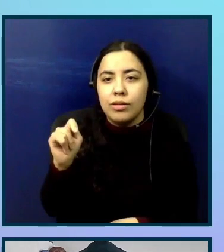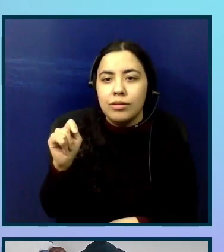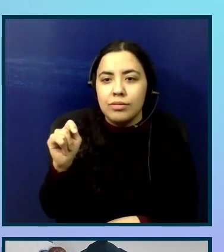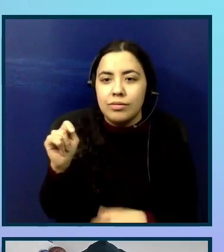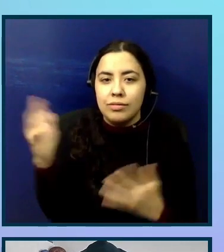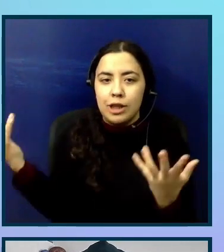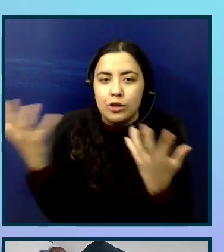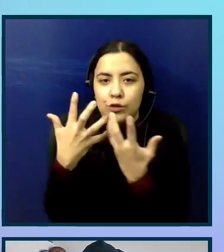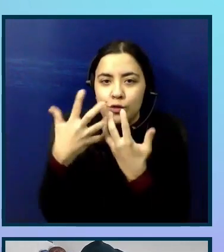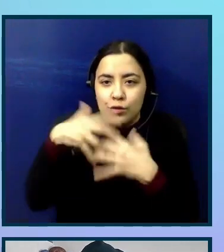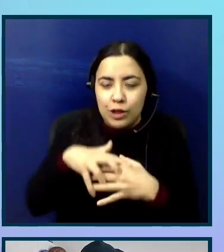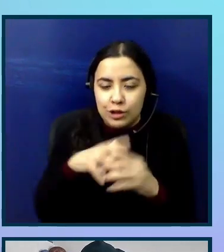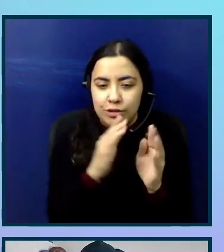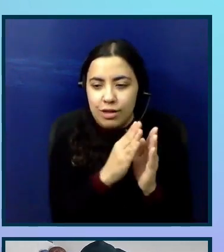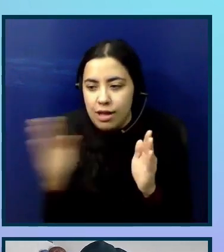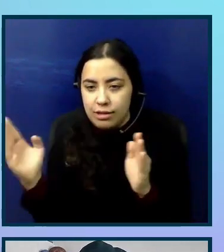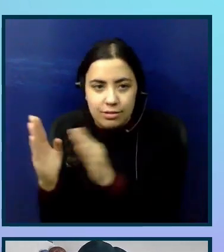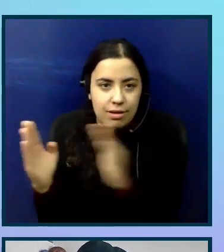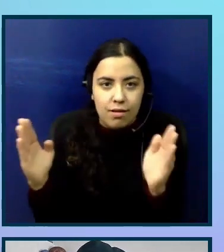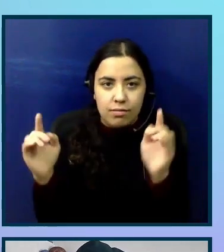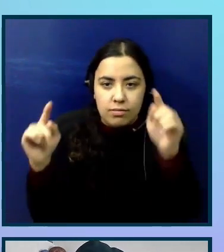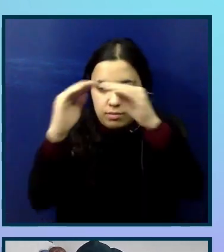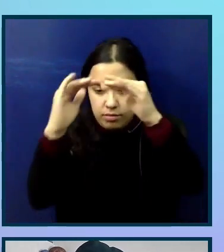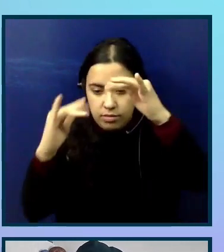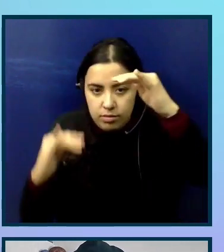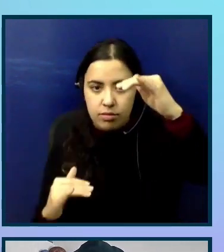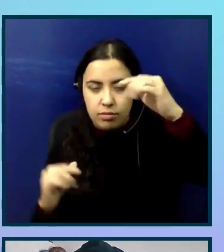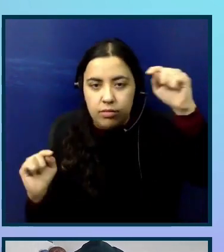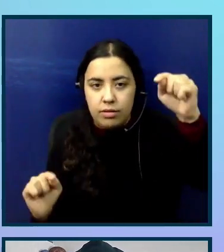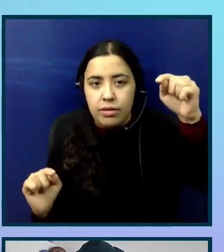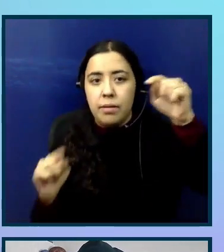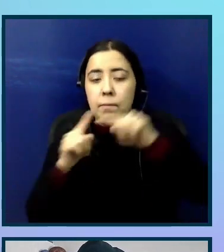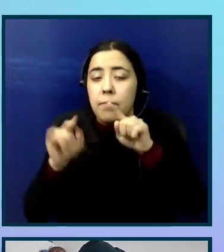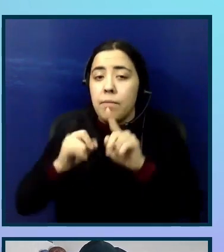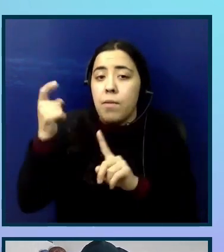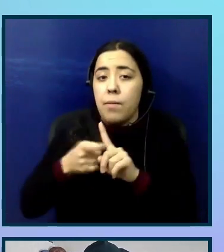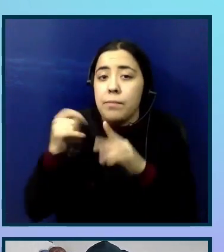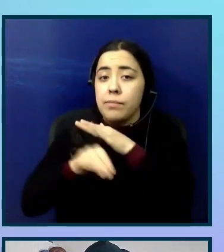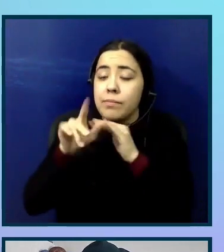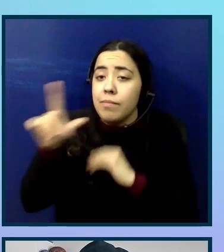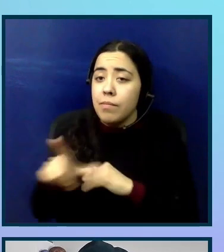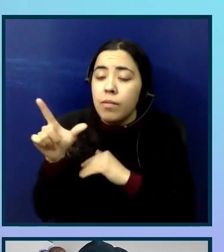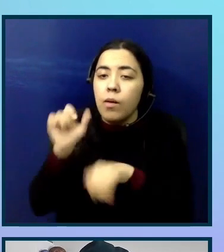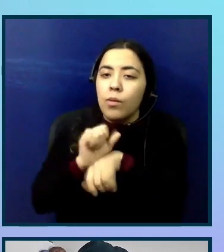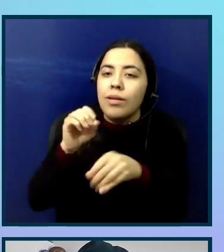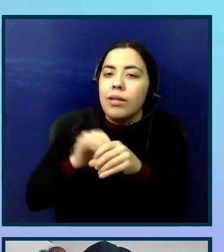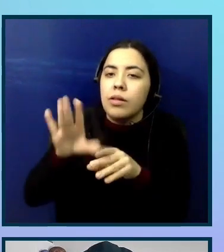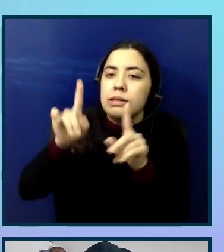But automated accessibility libraries work within those test cases to allow you to have somewhat of a regression test